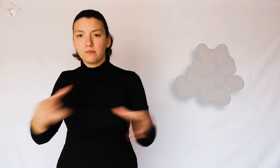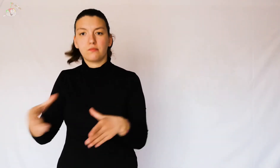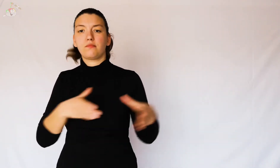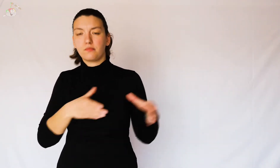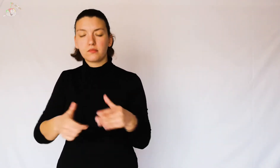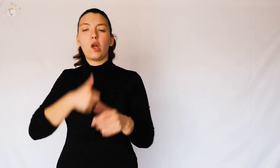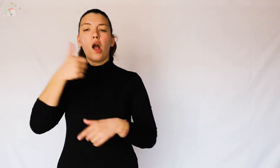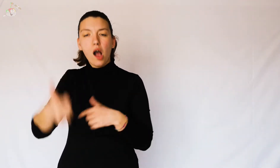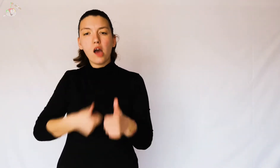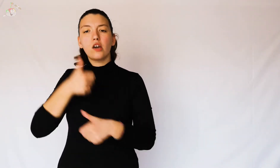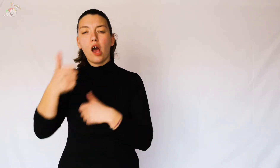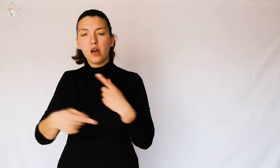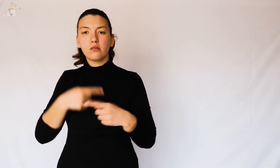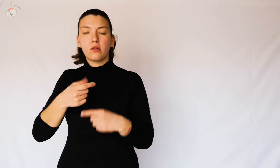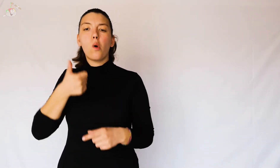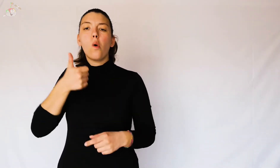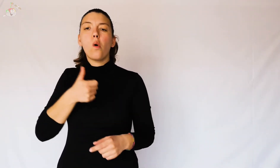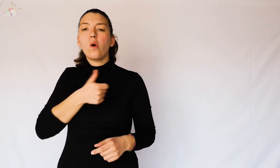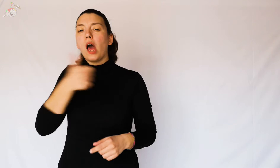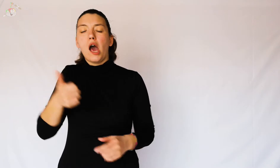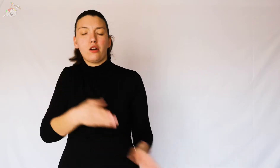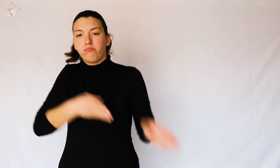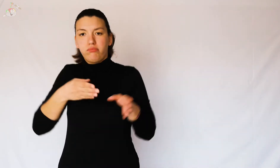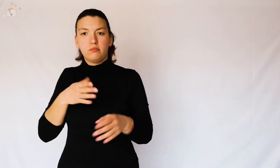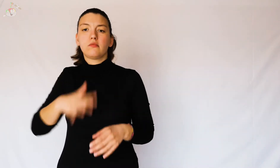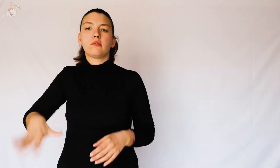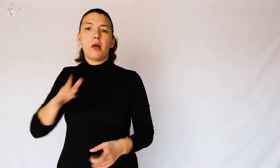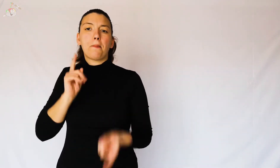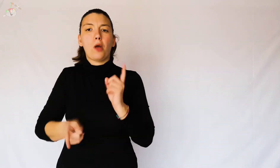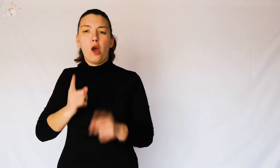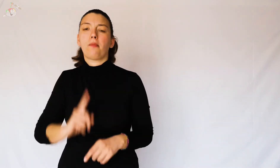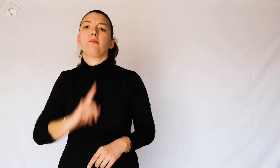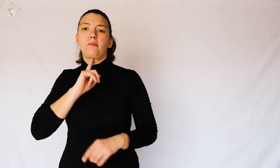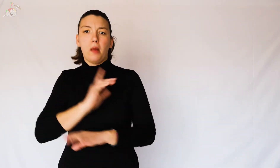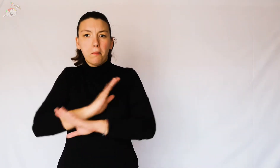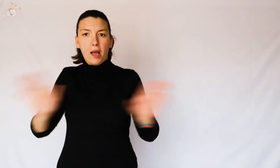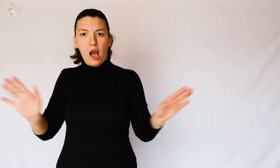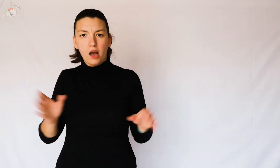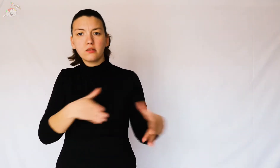It went on like this for years, but at a certain point the people couldn't stand it anymore